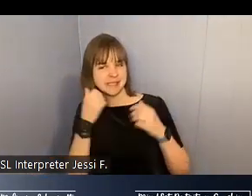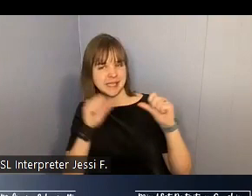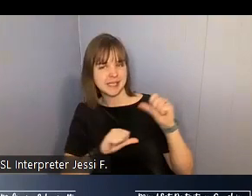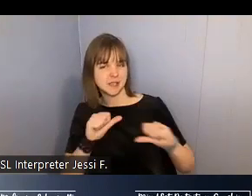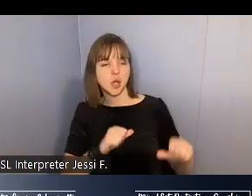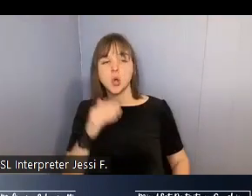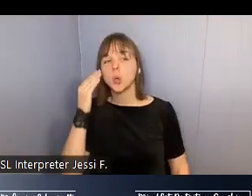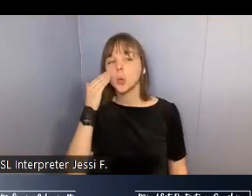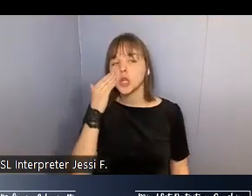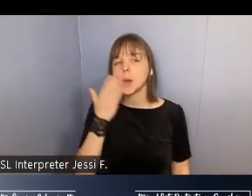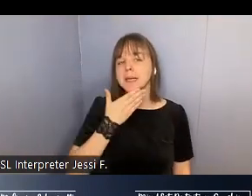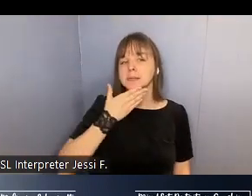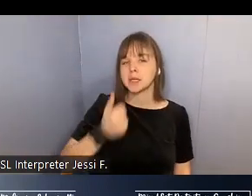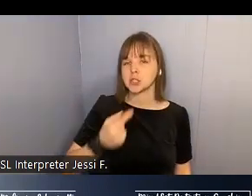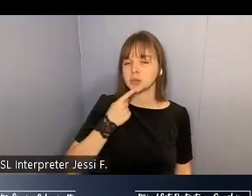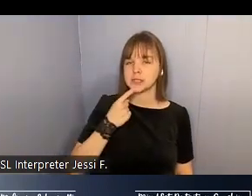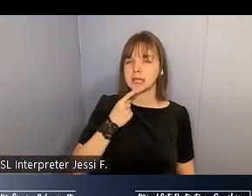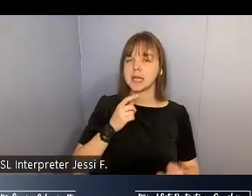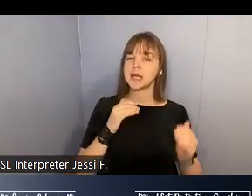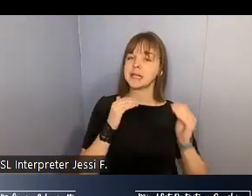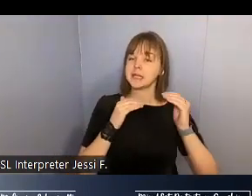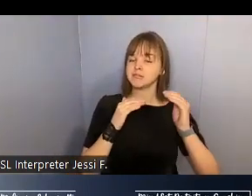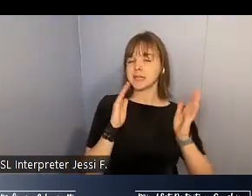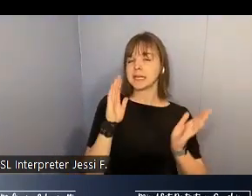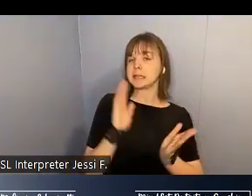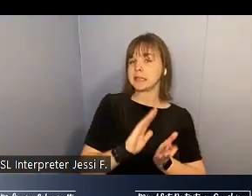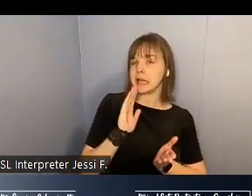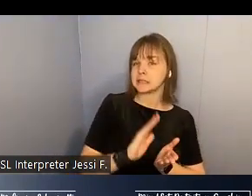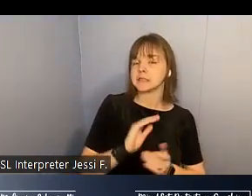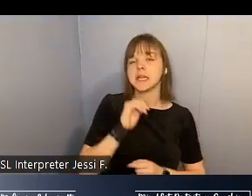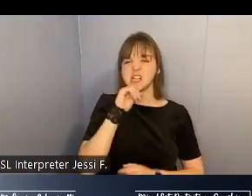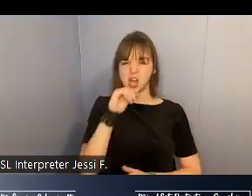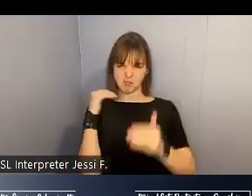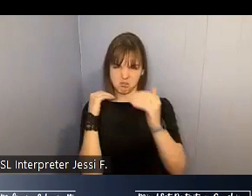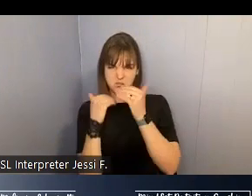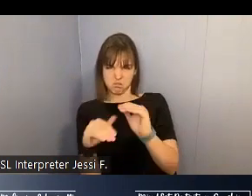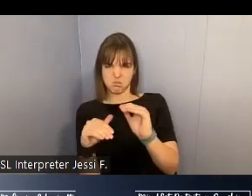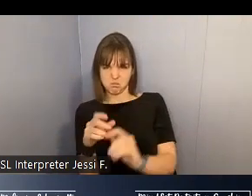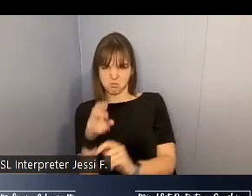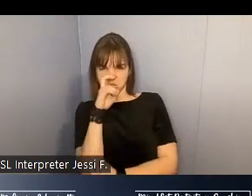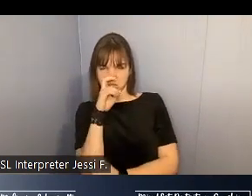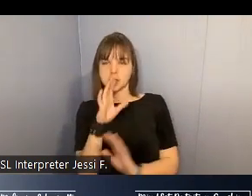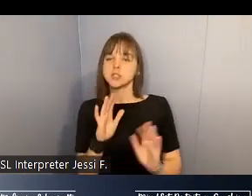versus rigid restraint is where people make progress. And studies that look at the difference between these,